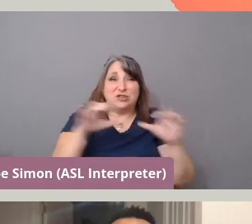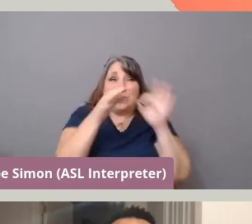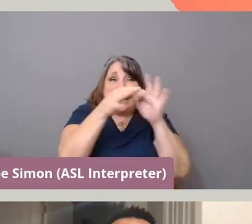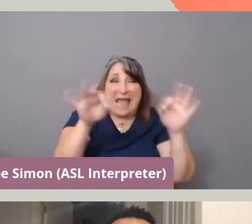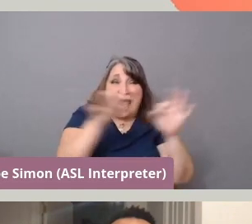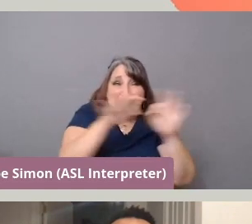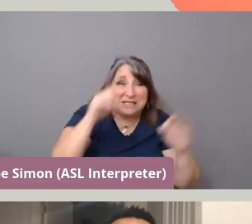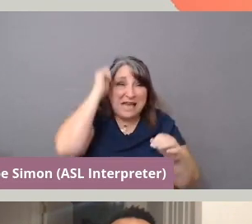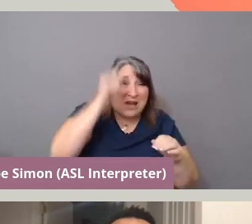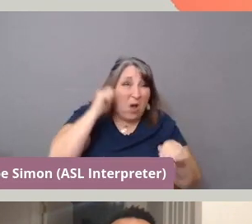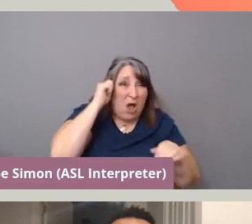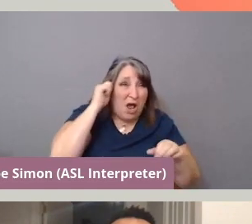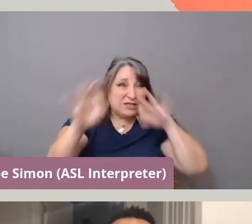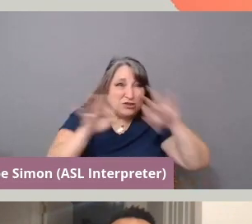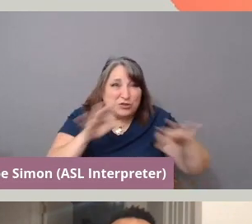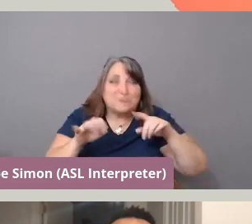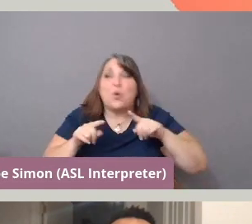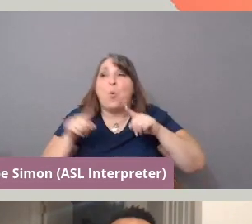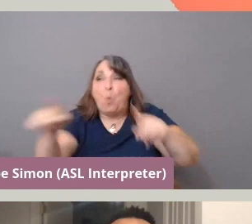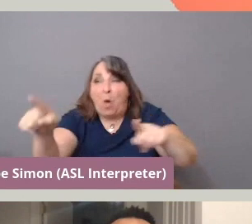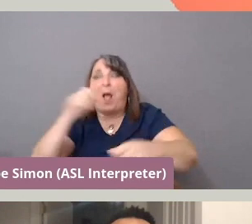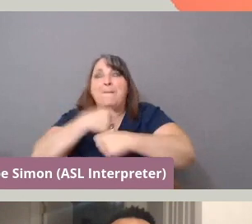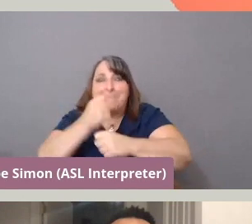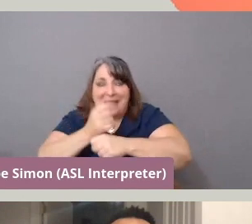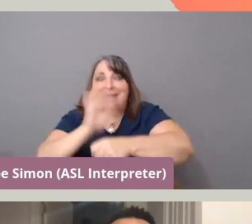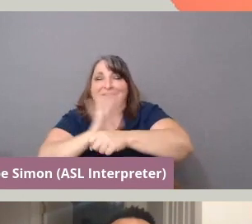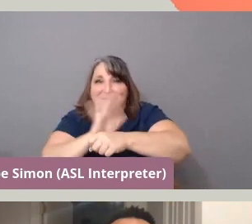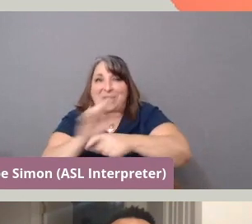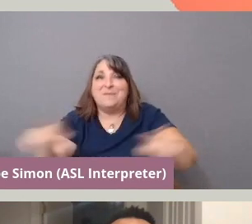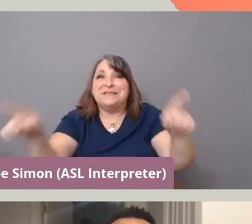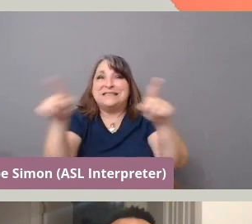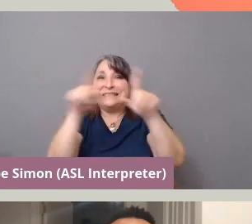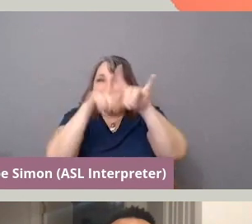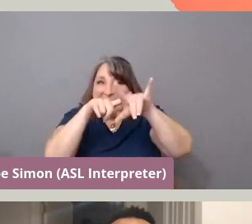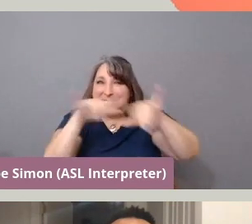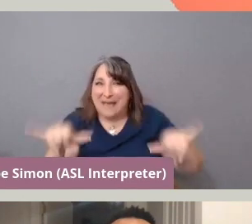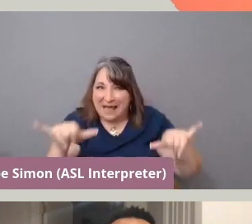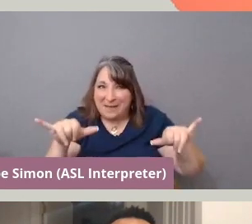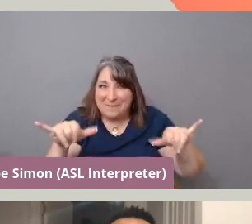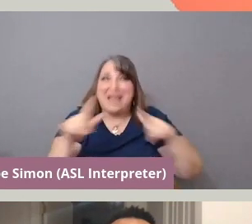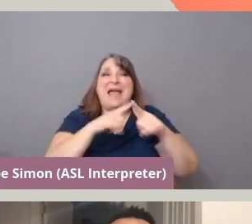in the process of making your film, and then send that off on its journey to film festivals